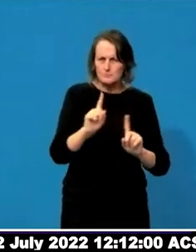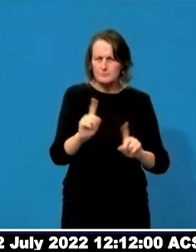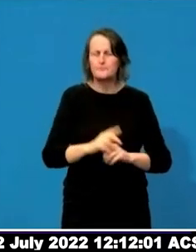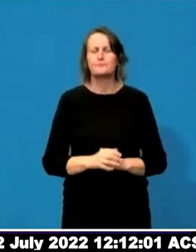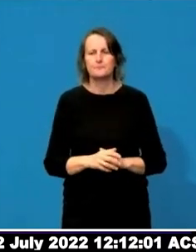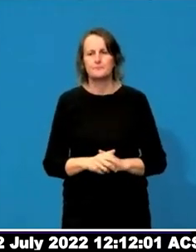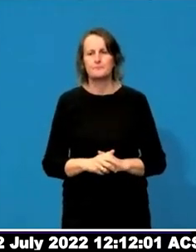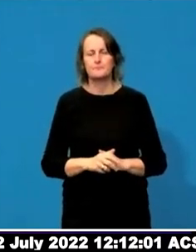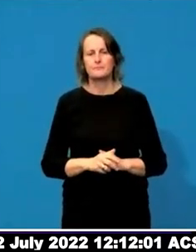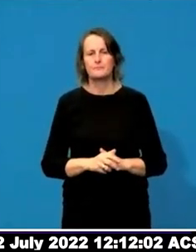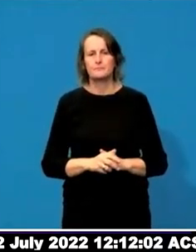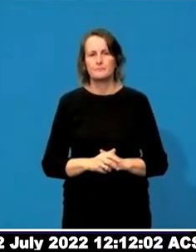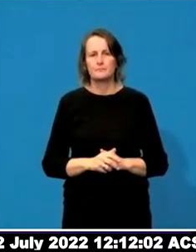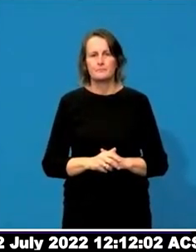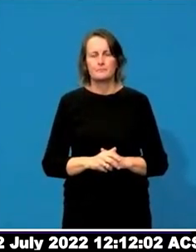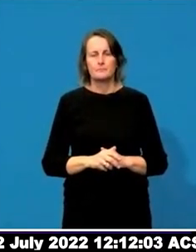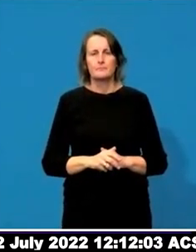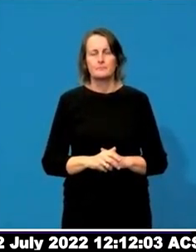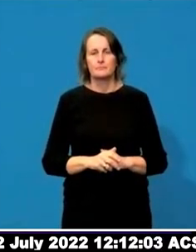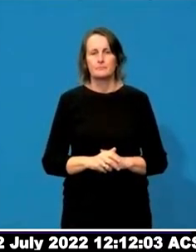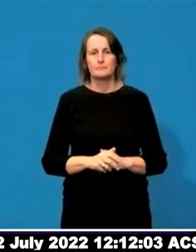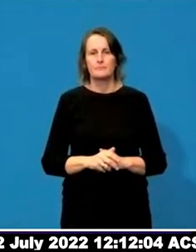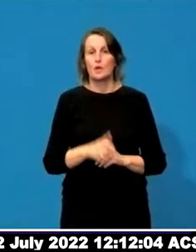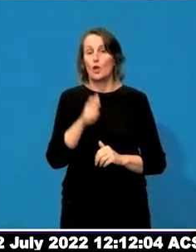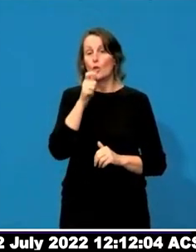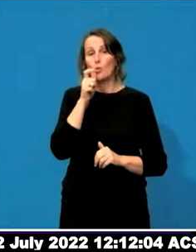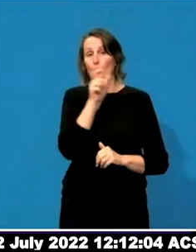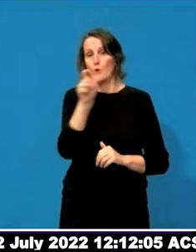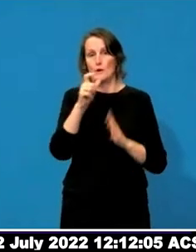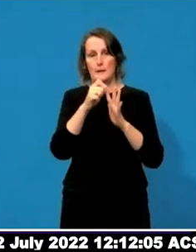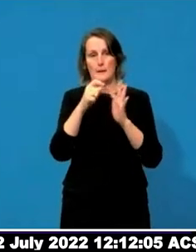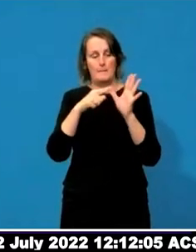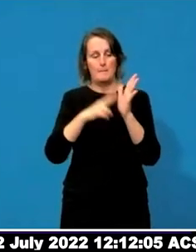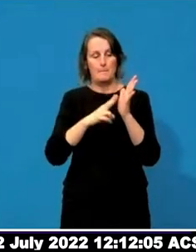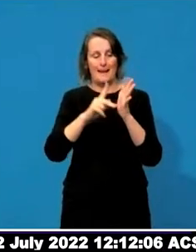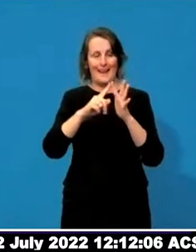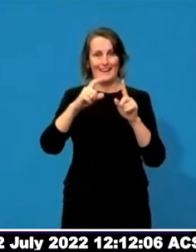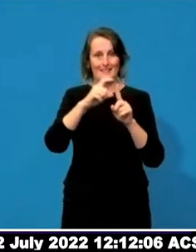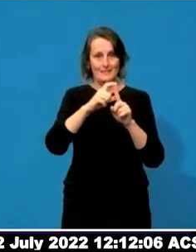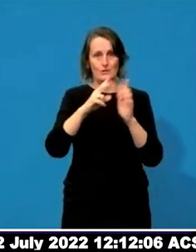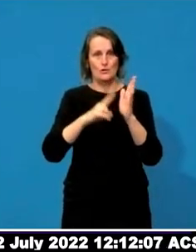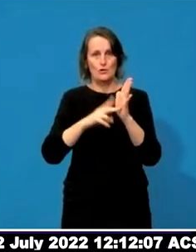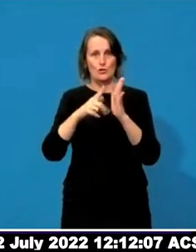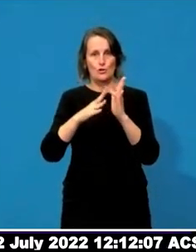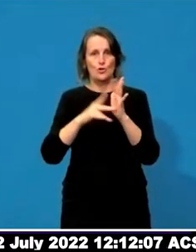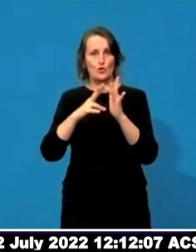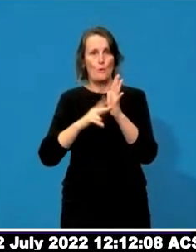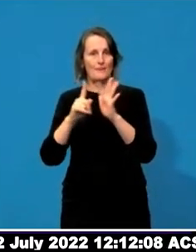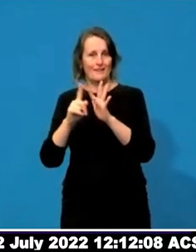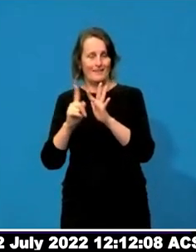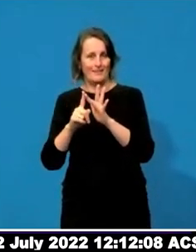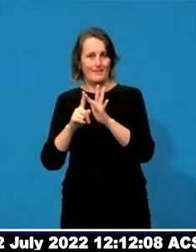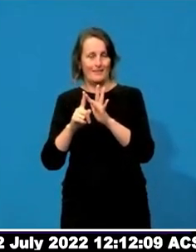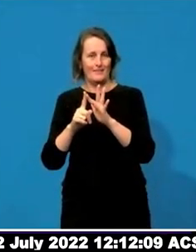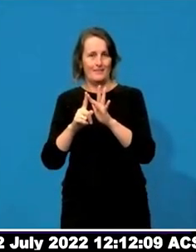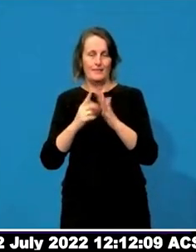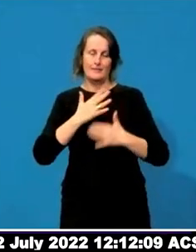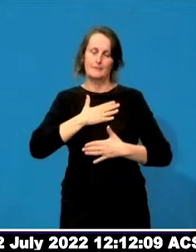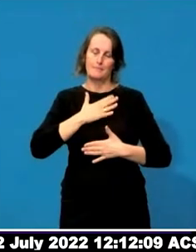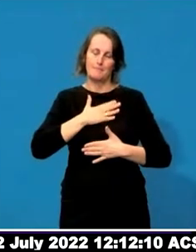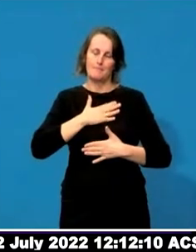The term "plan nominee" - and this is the Beth Walker version of the world -